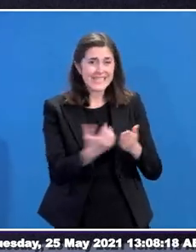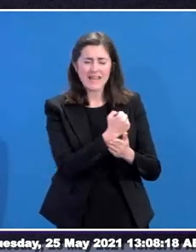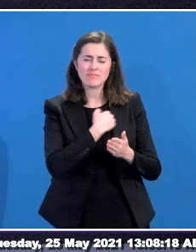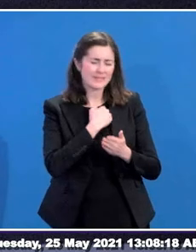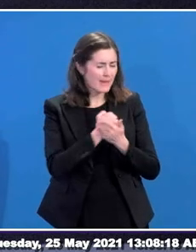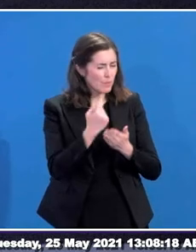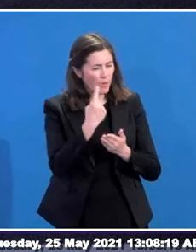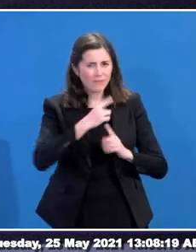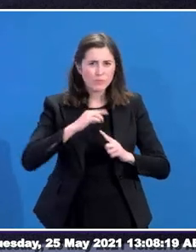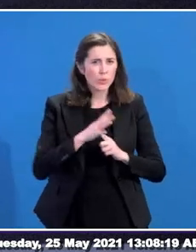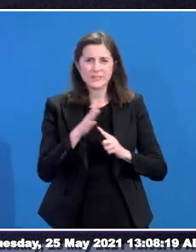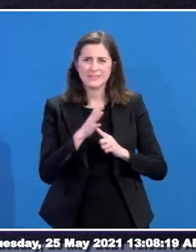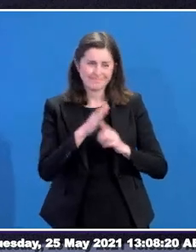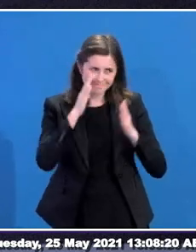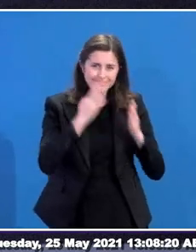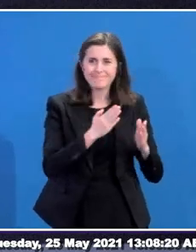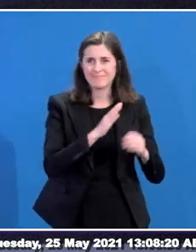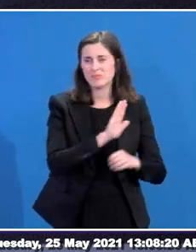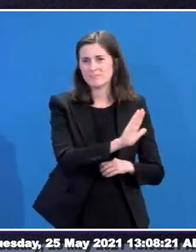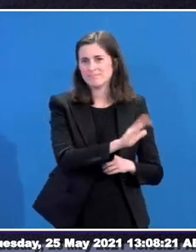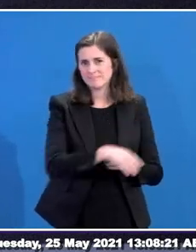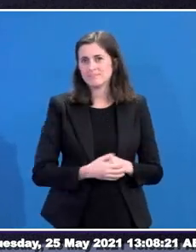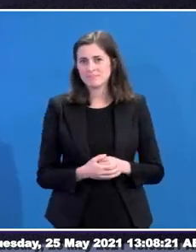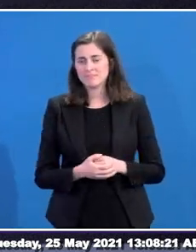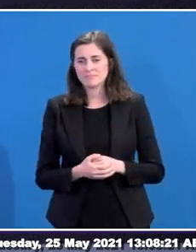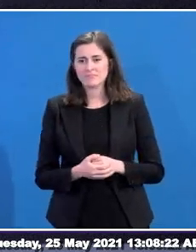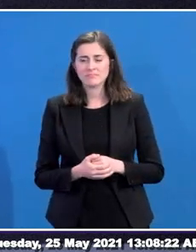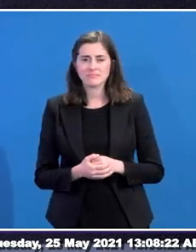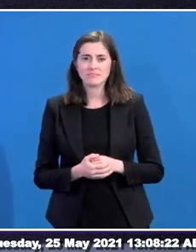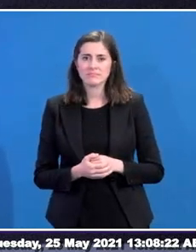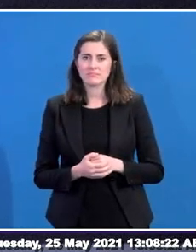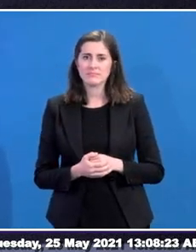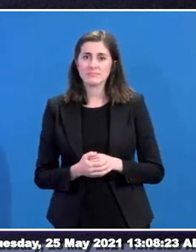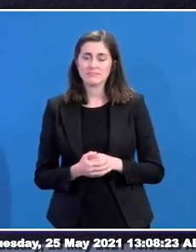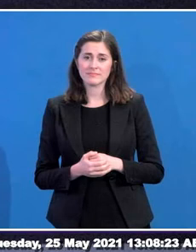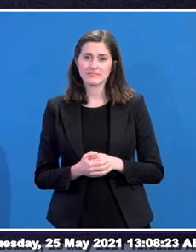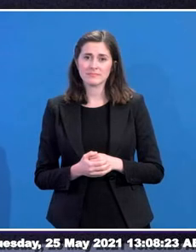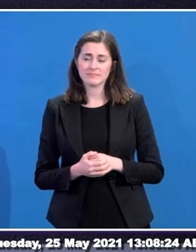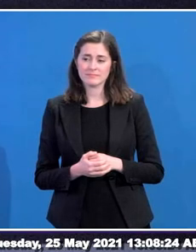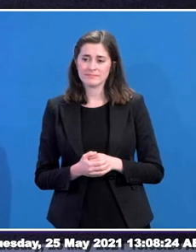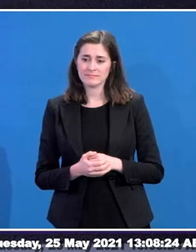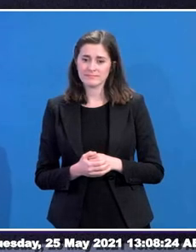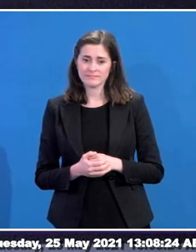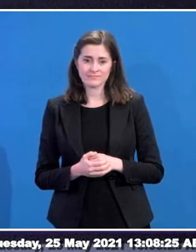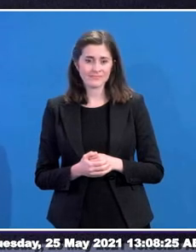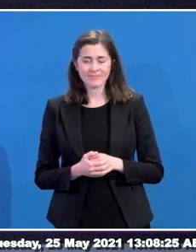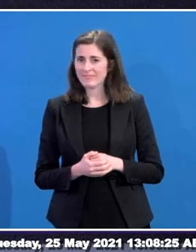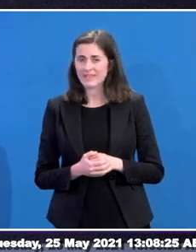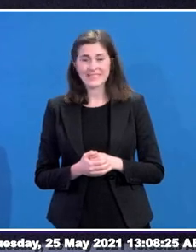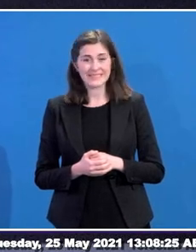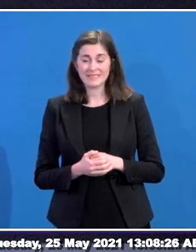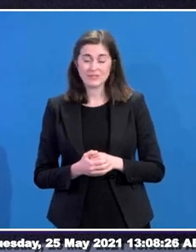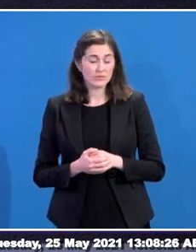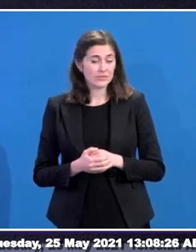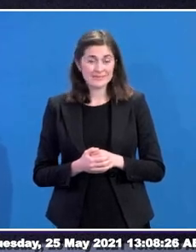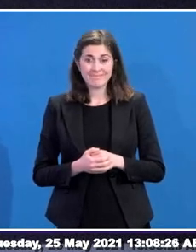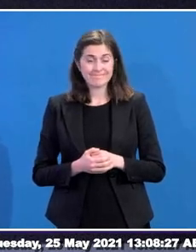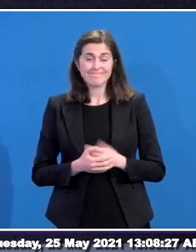We are dealing with very serious levels of behaviour that he